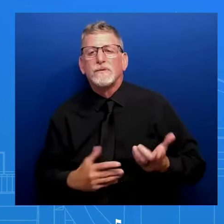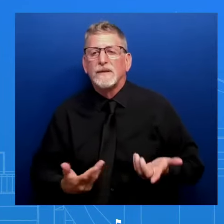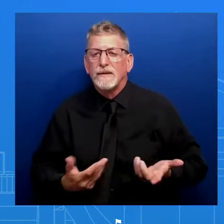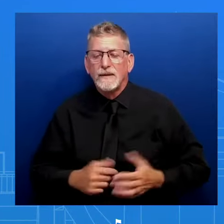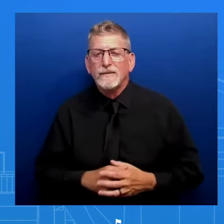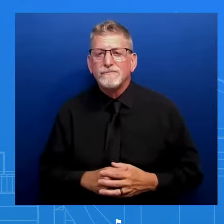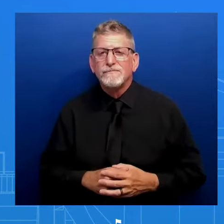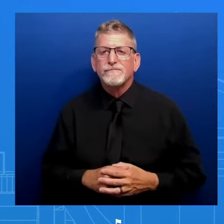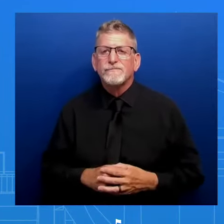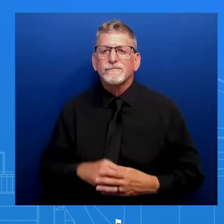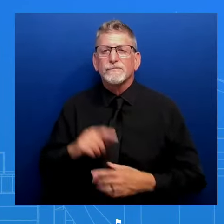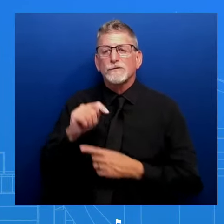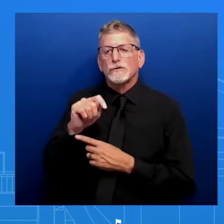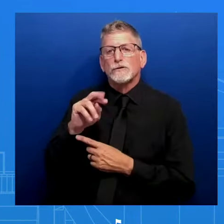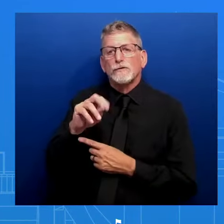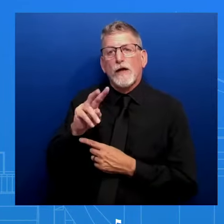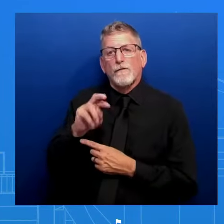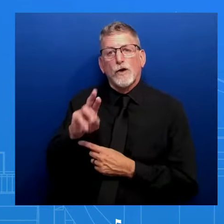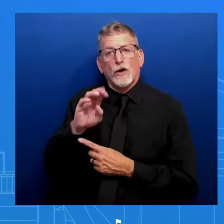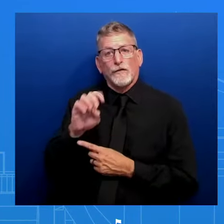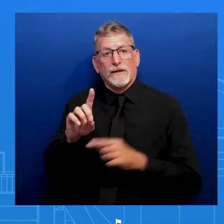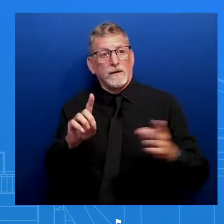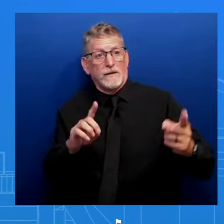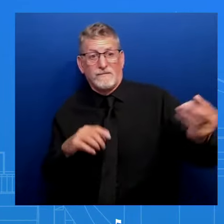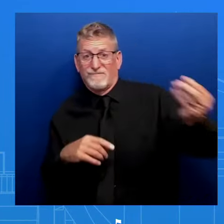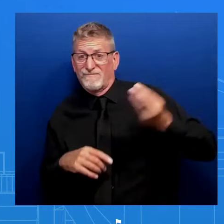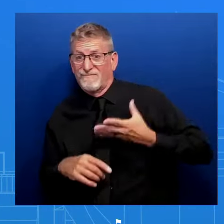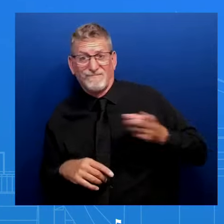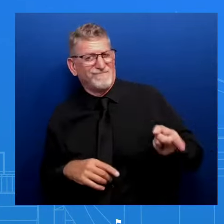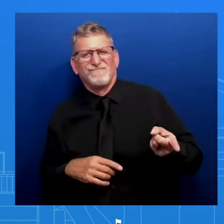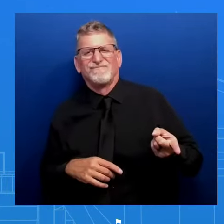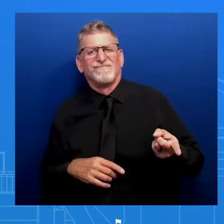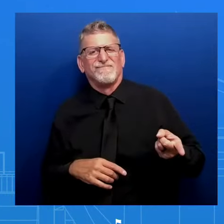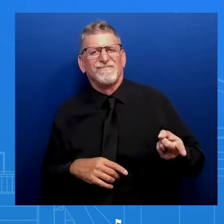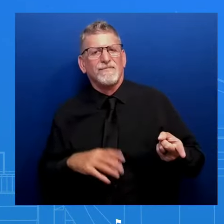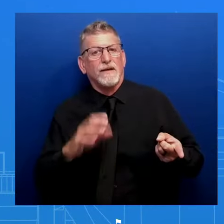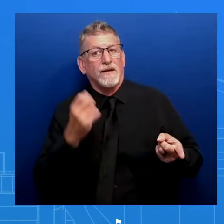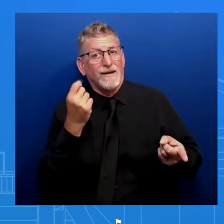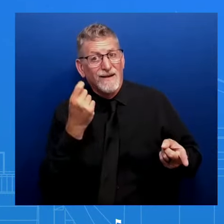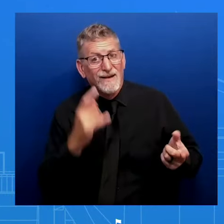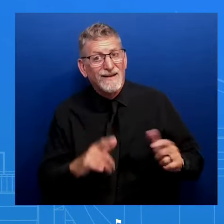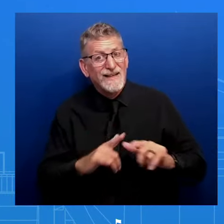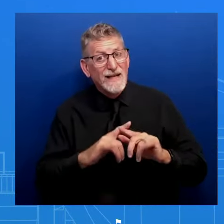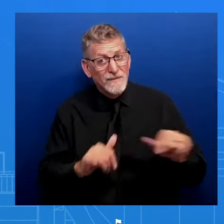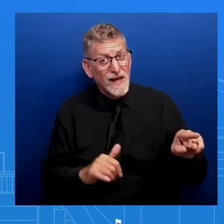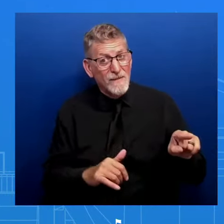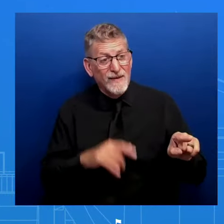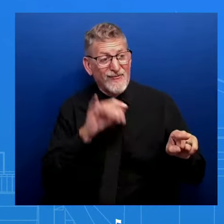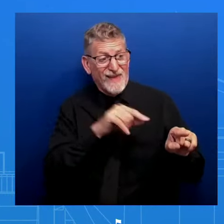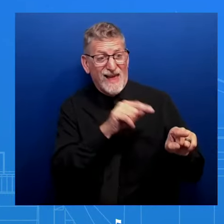That's said, we made it very clear when the war started: Don't go. The Press: And then one question